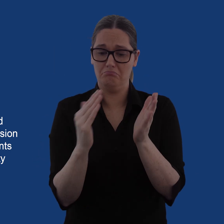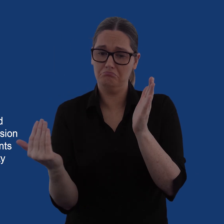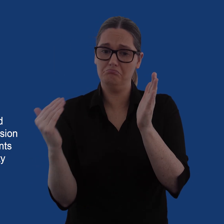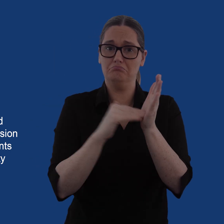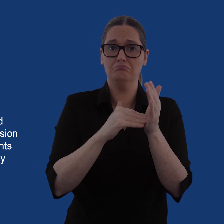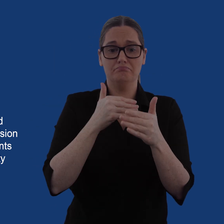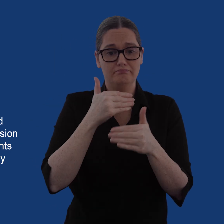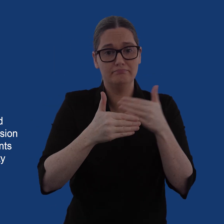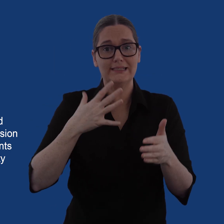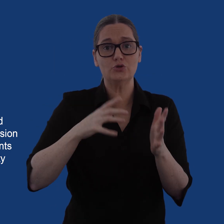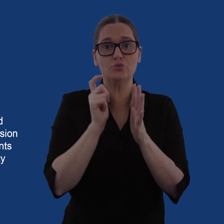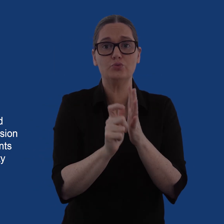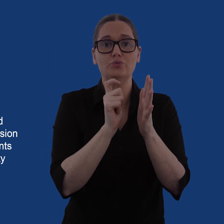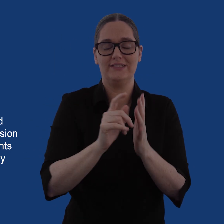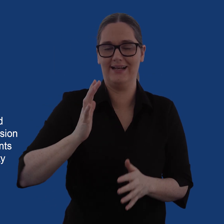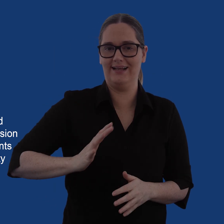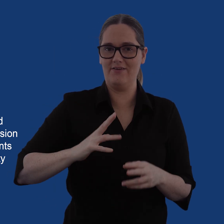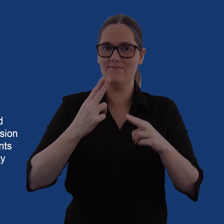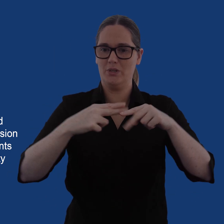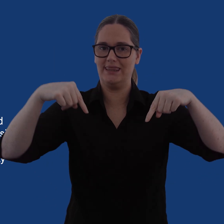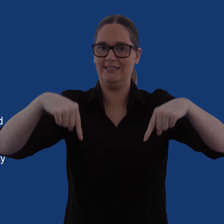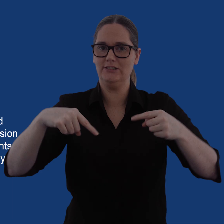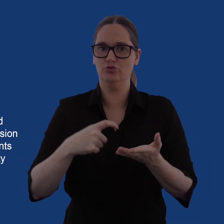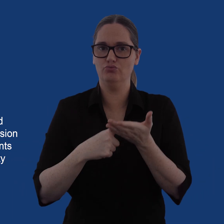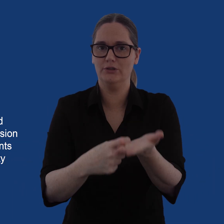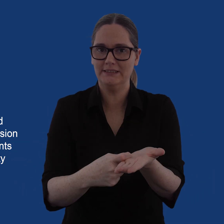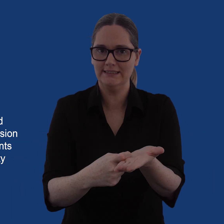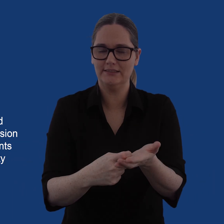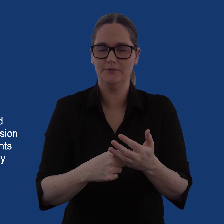Further work is required for this recommendation.